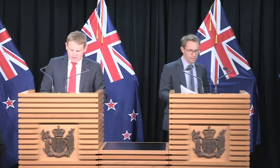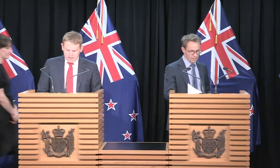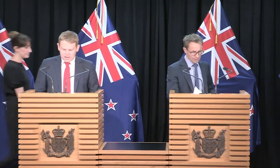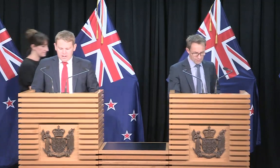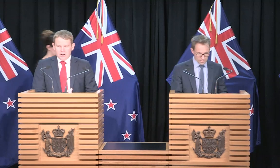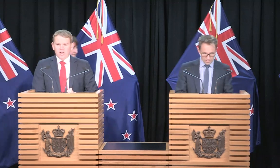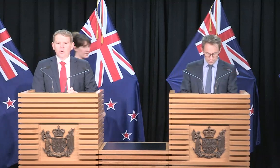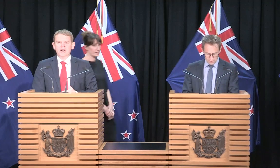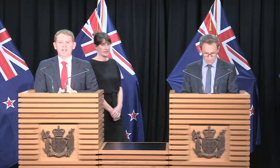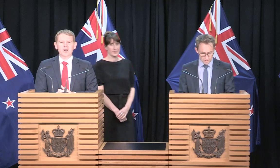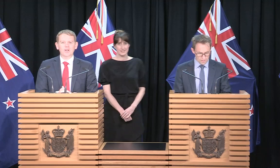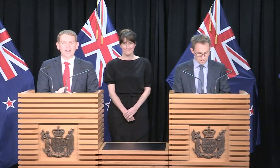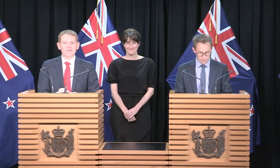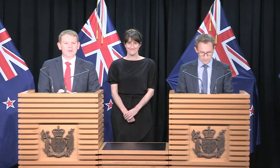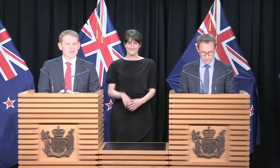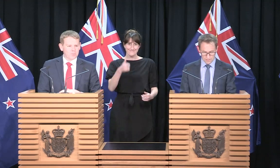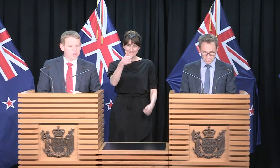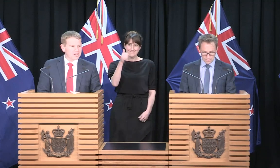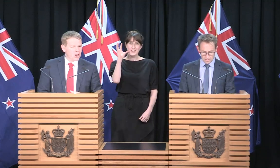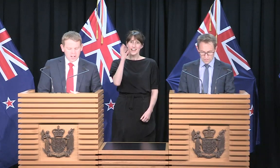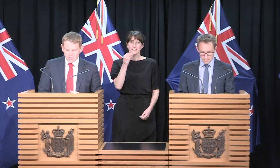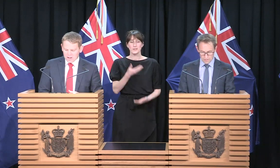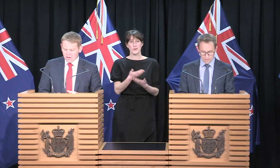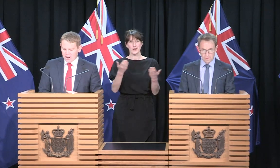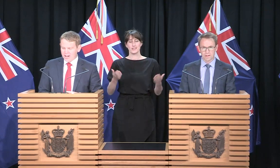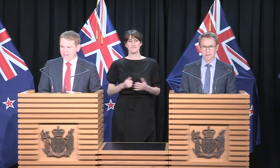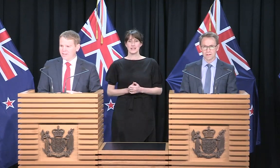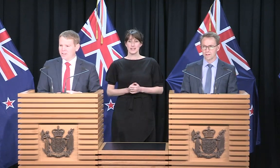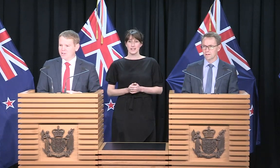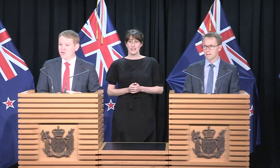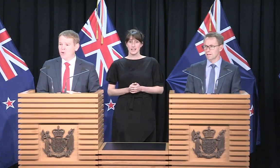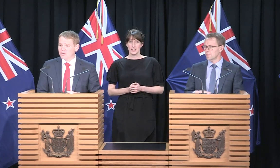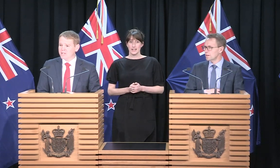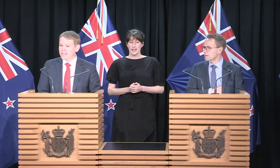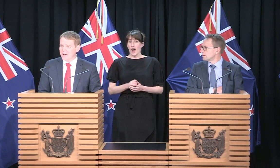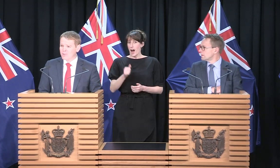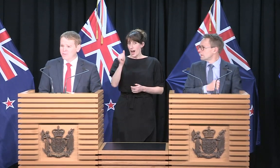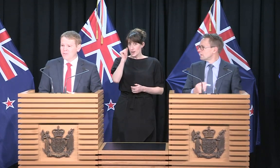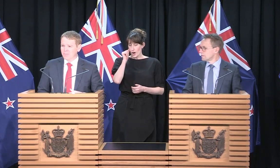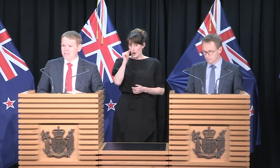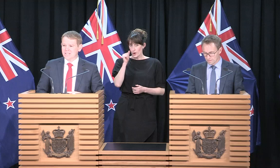Welcome to Red Bee Media's Live Remote Broadcasting Service.